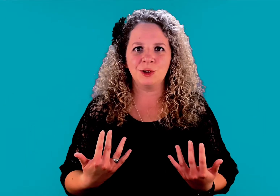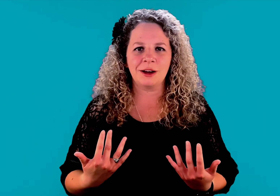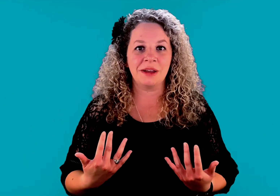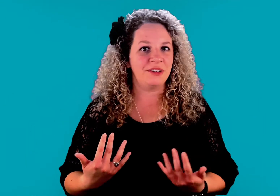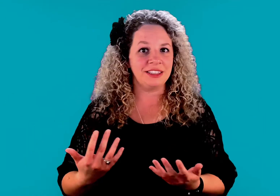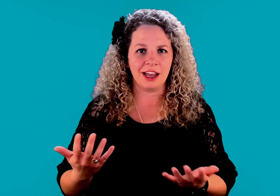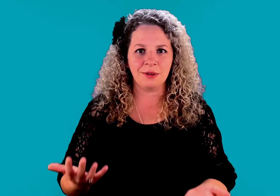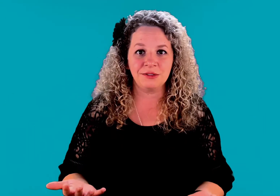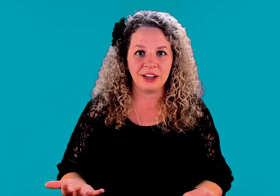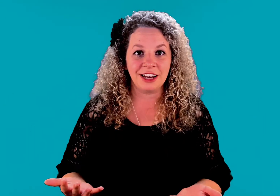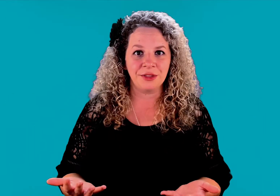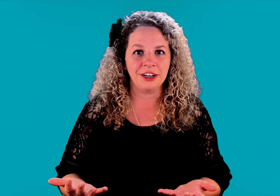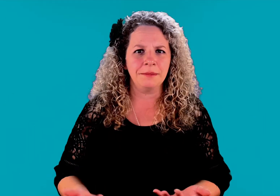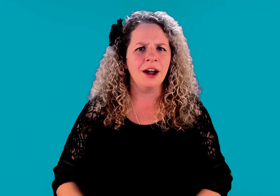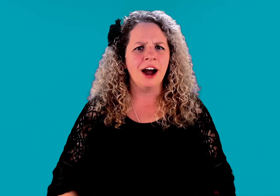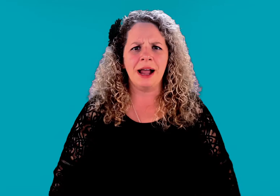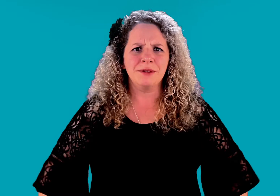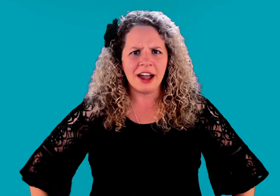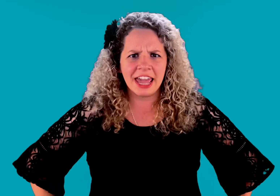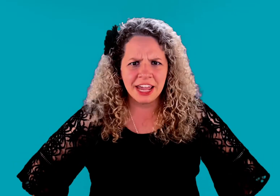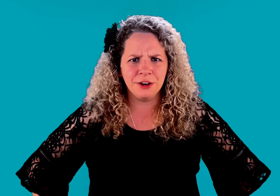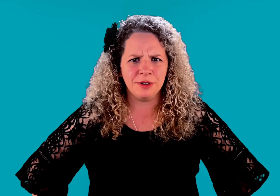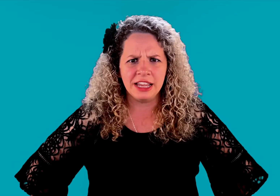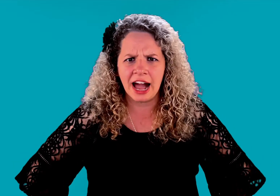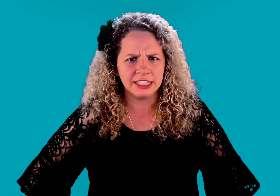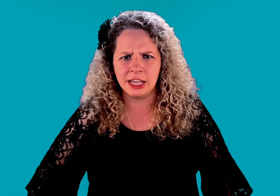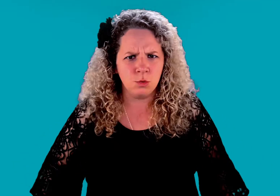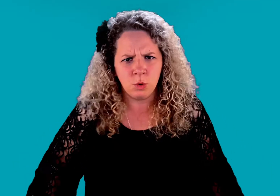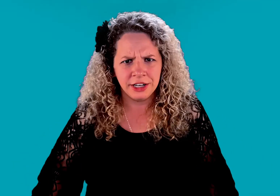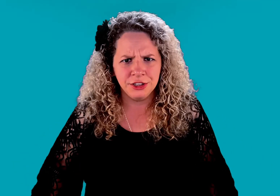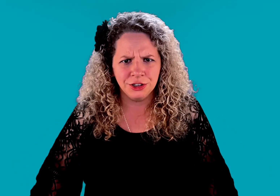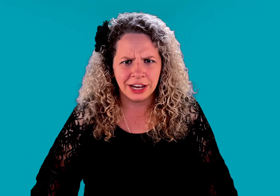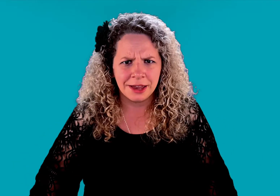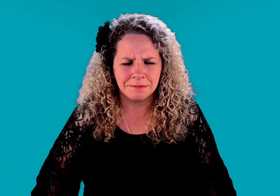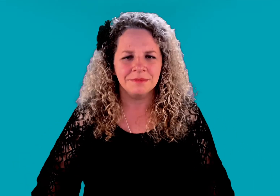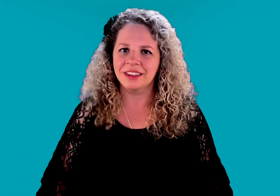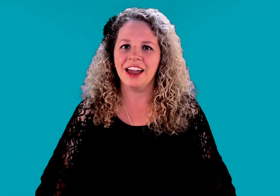on my face. I want to find out their name. I'm not angry asking "What is your name?". Okay,